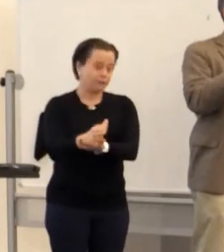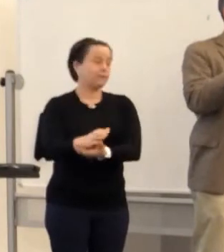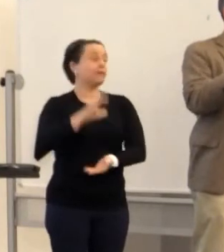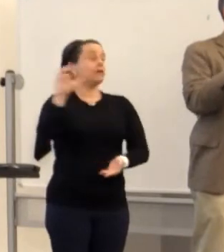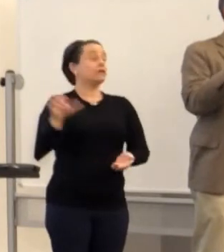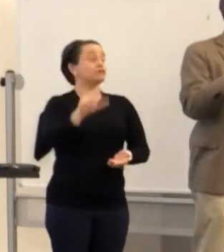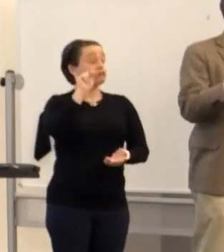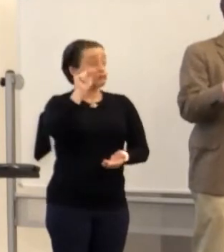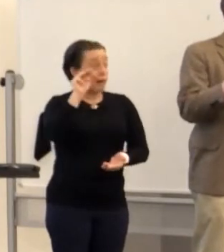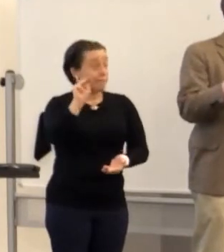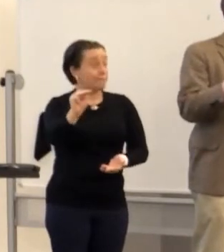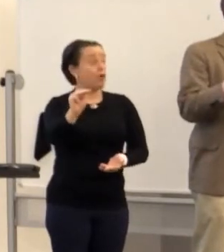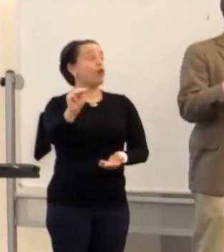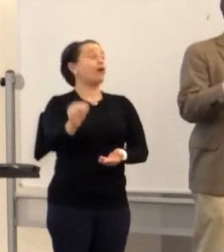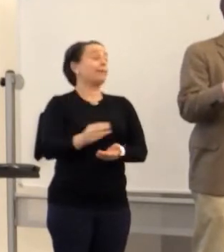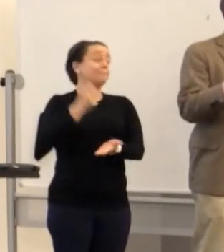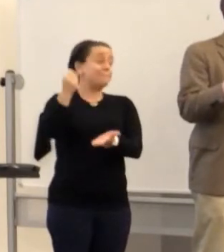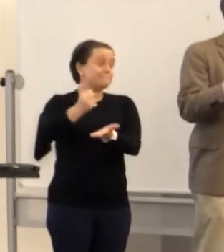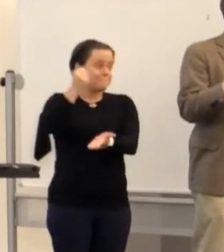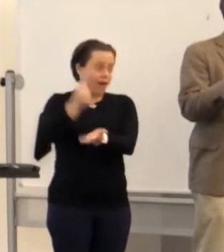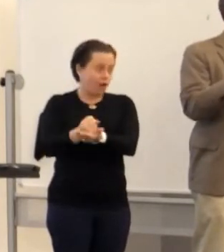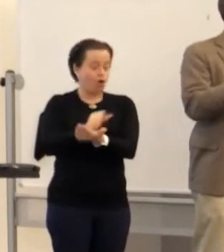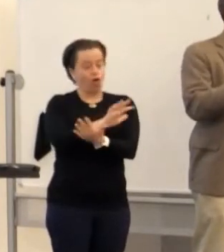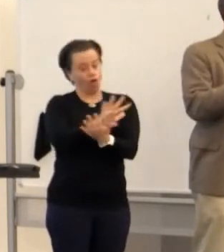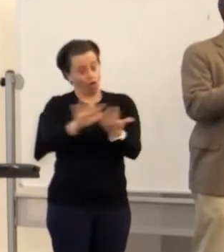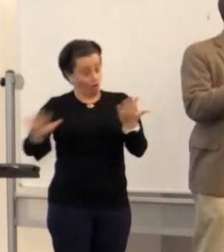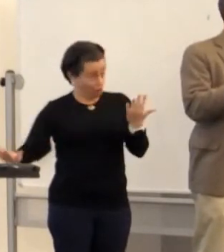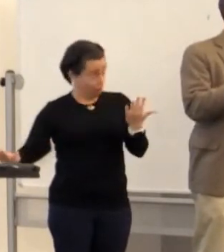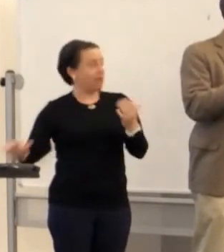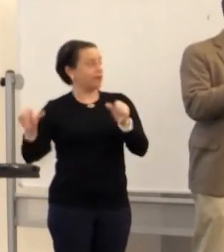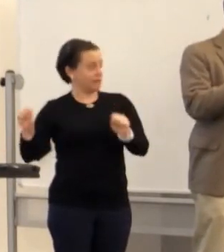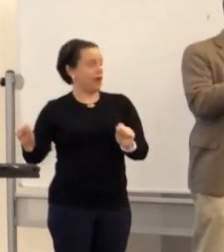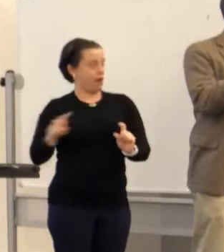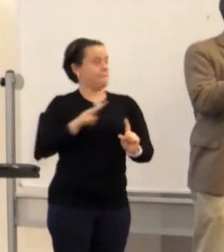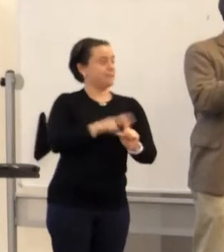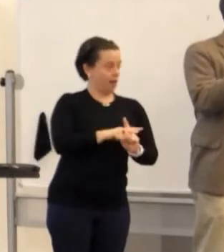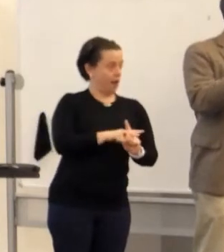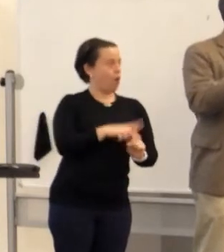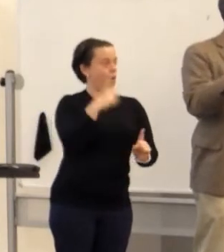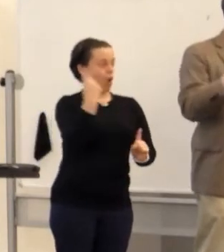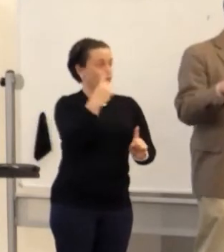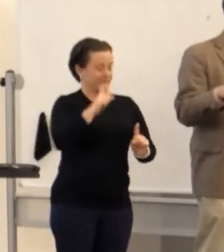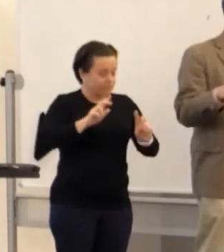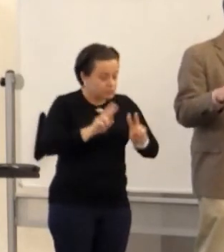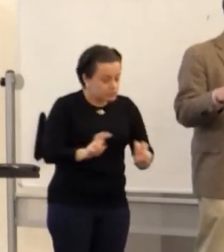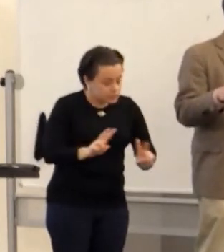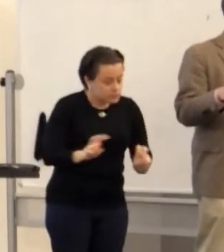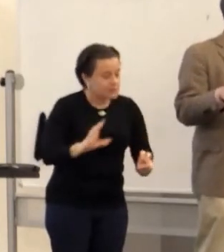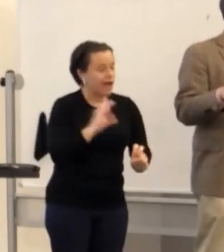do each of those provide and whether it makes sense to seek out more than one thing.